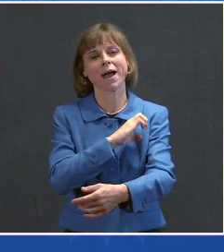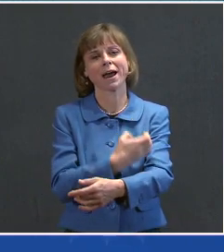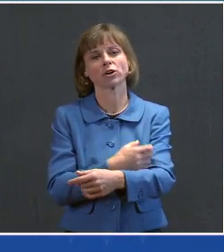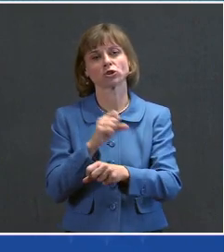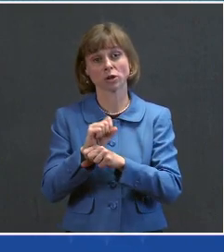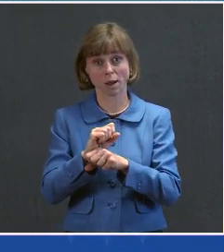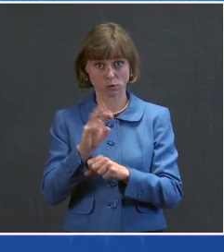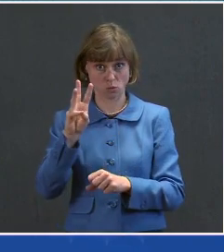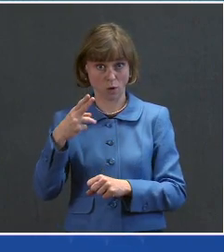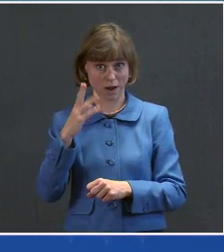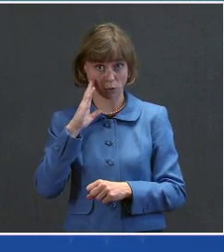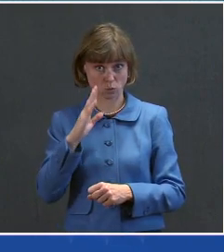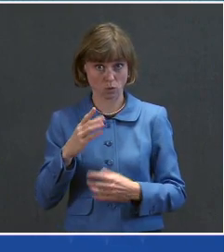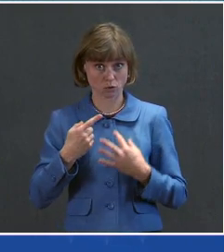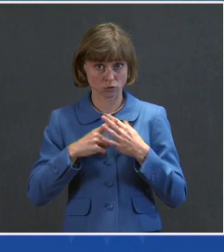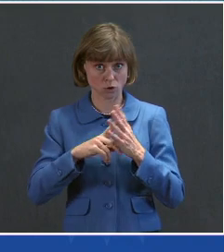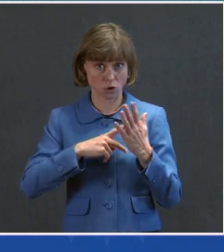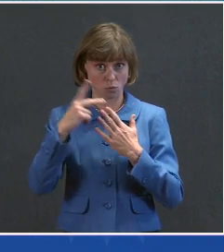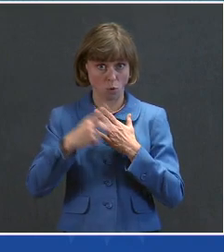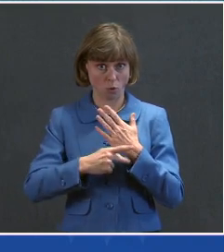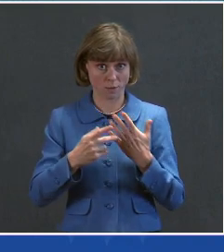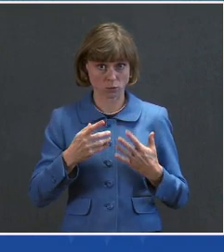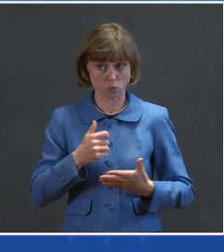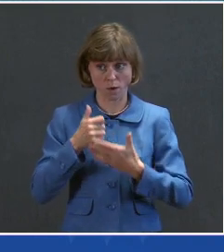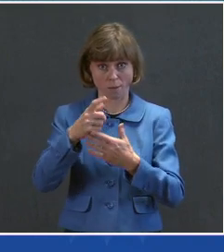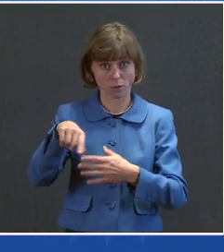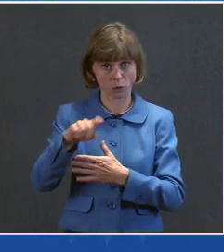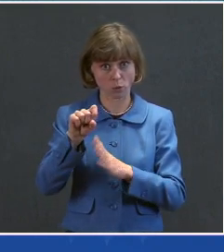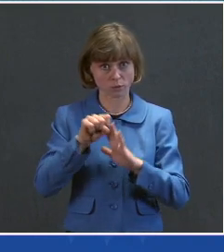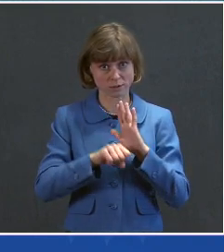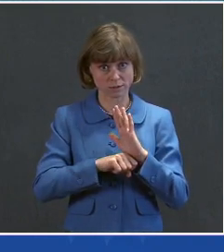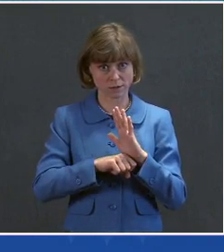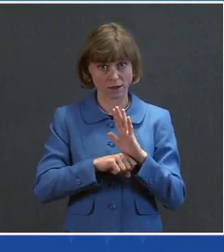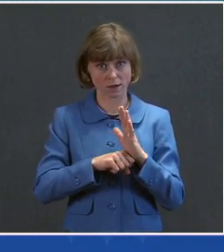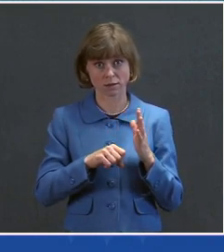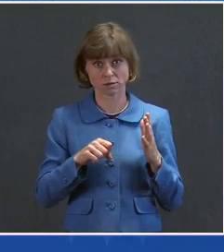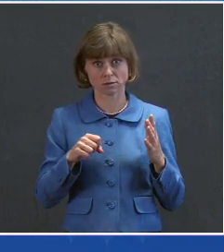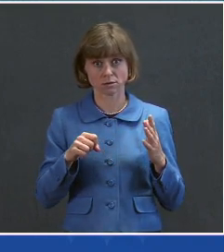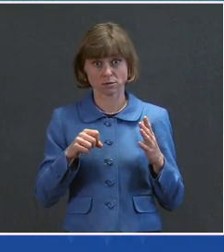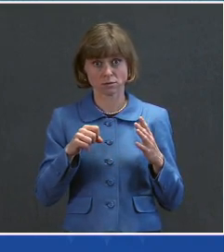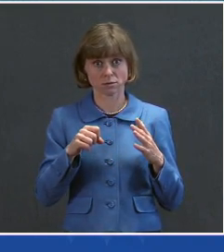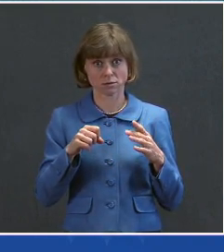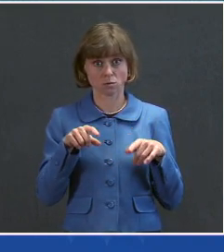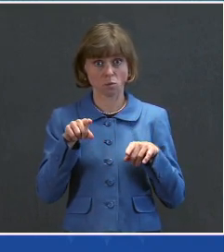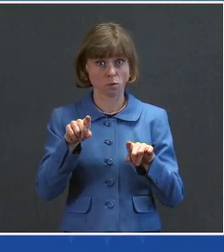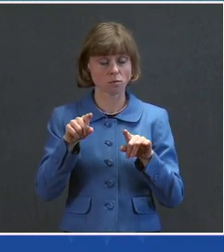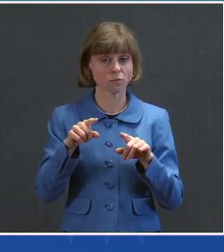to help those states transition to fossil fuel workers into green tech, or are they leaving that up to the governors?